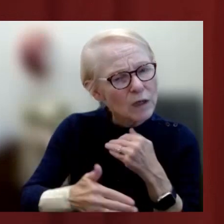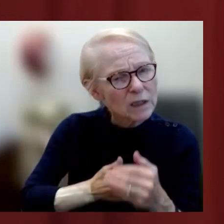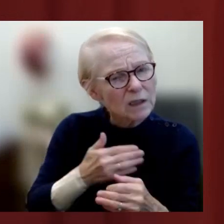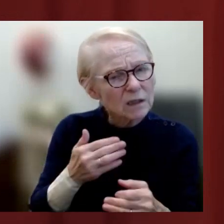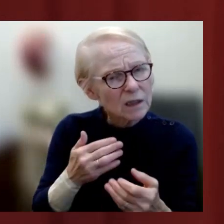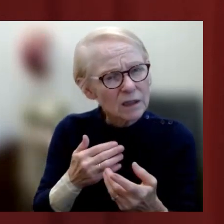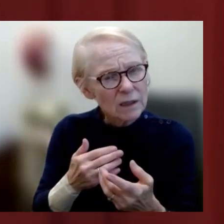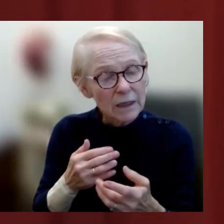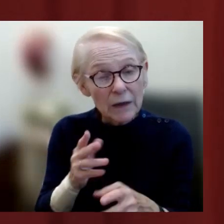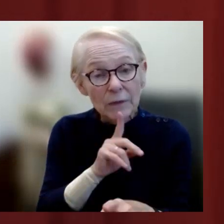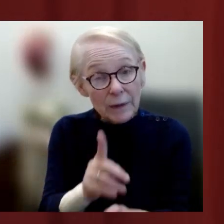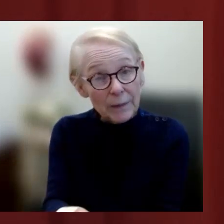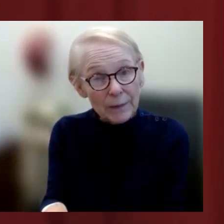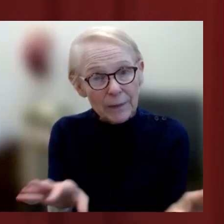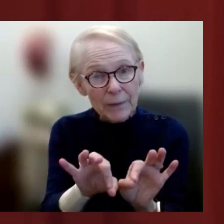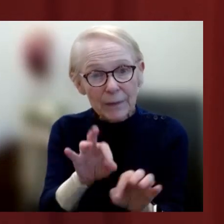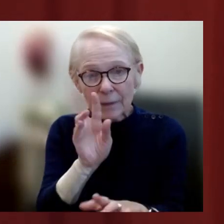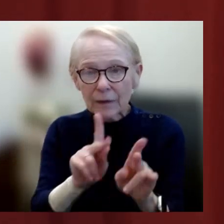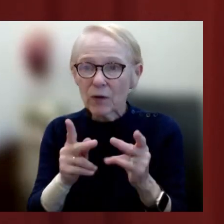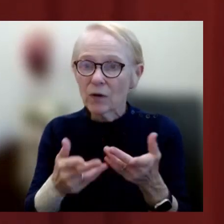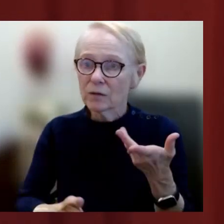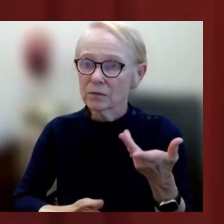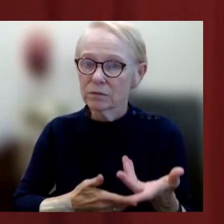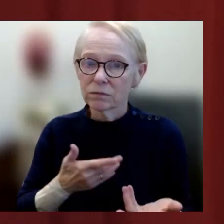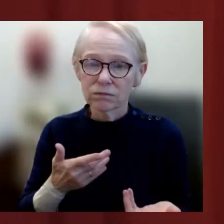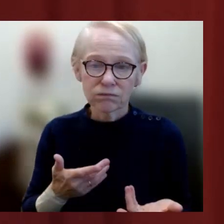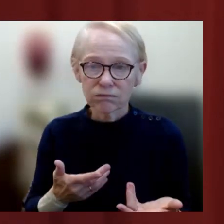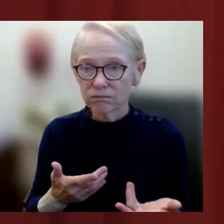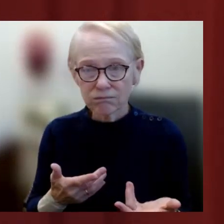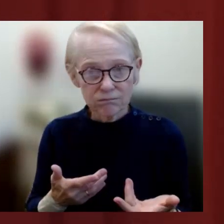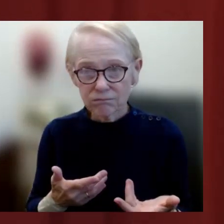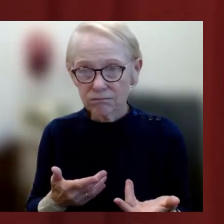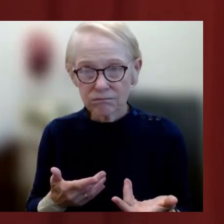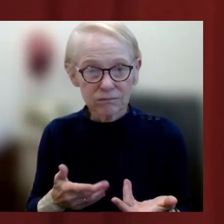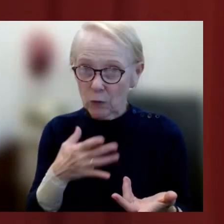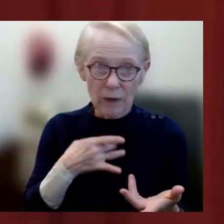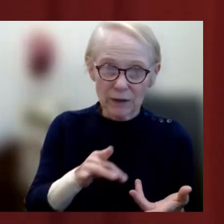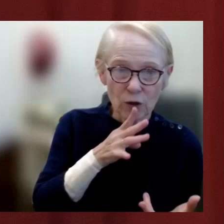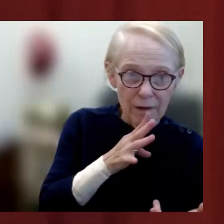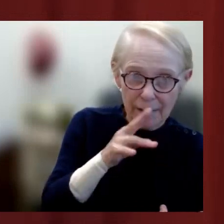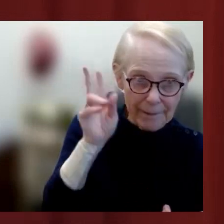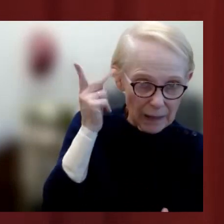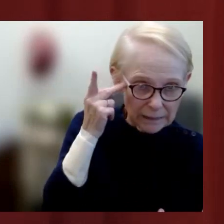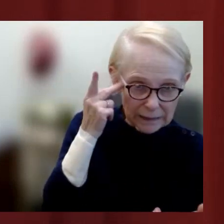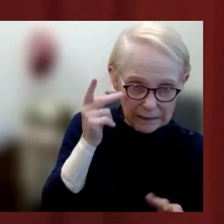important because a lot of people uh don't like to talk about politics or their views because